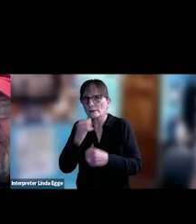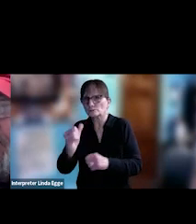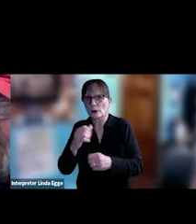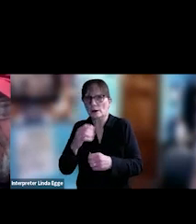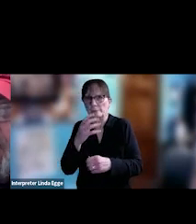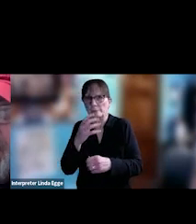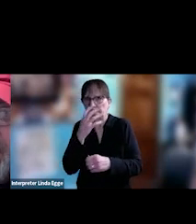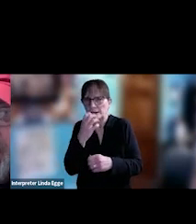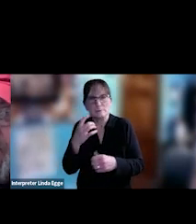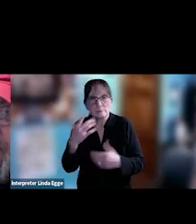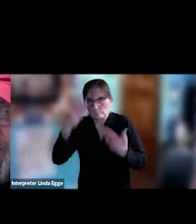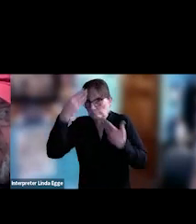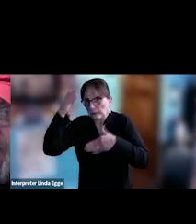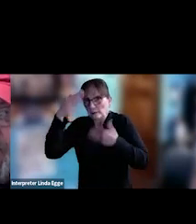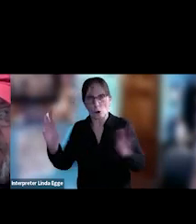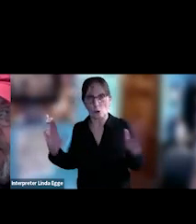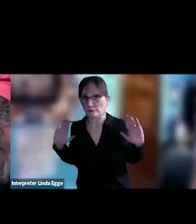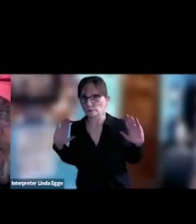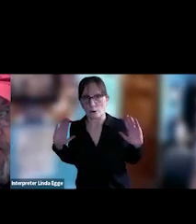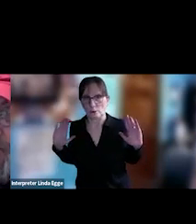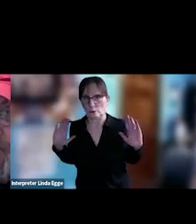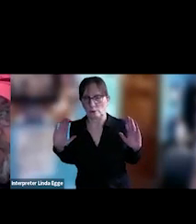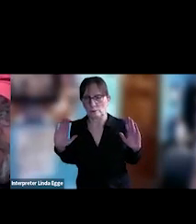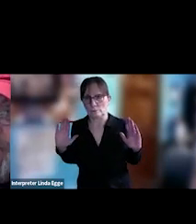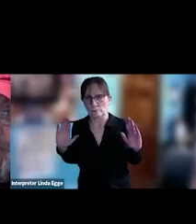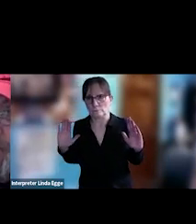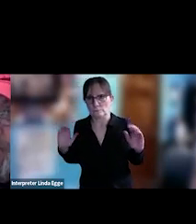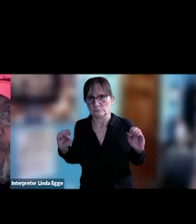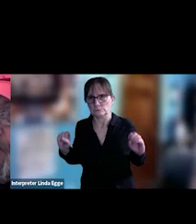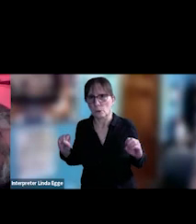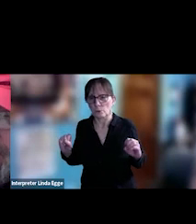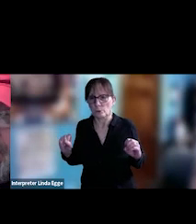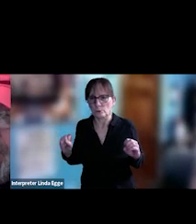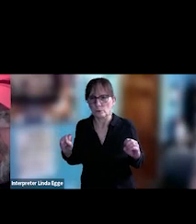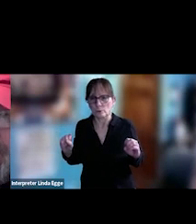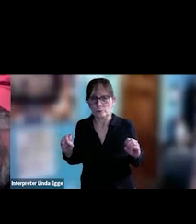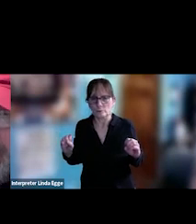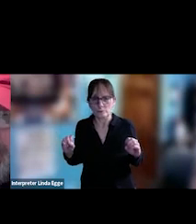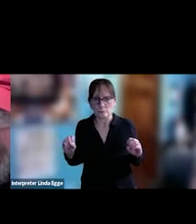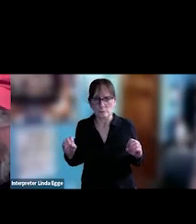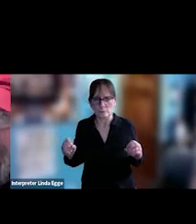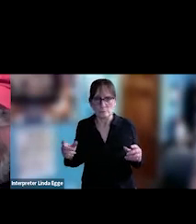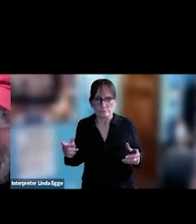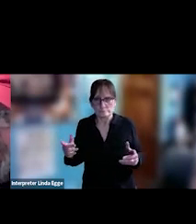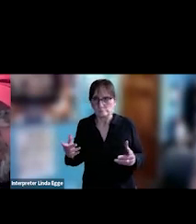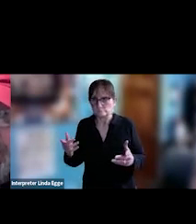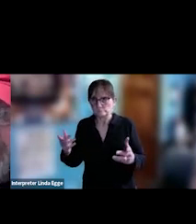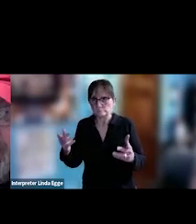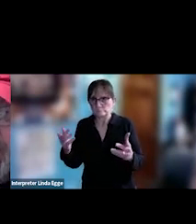they just didn't know, you know? And, but a certain, a lot of certain people,